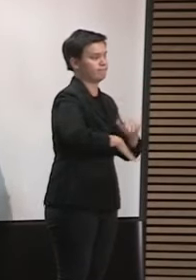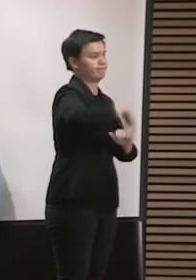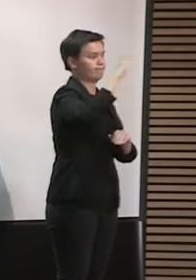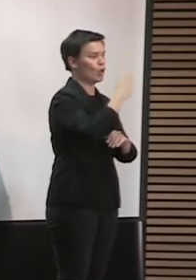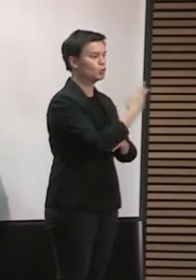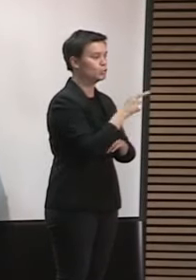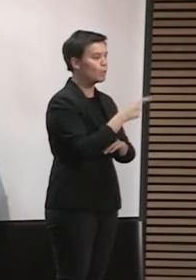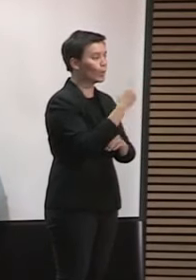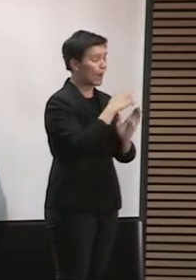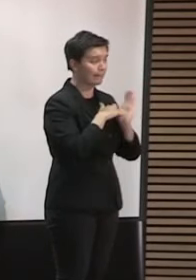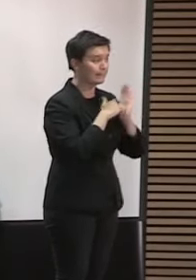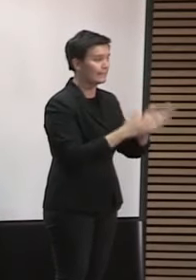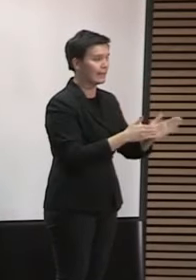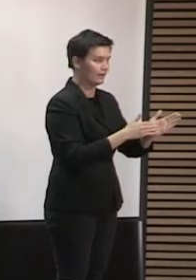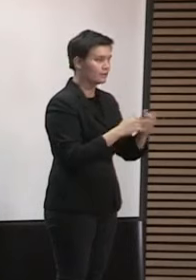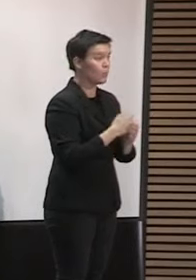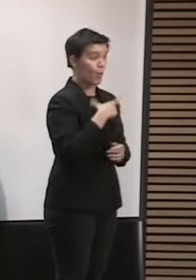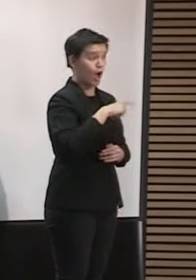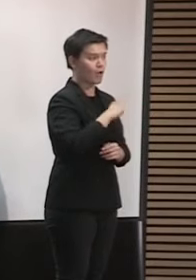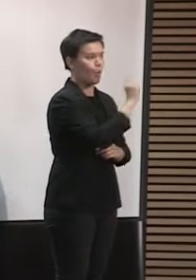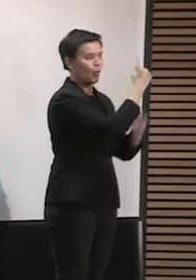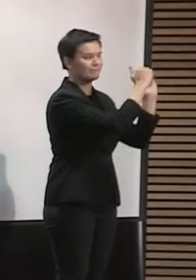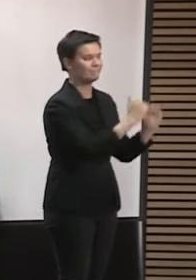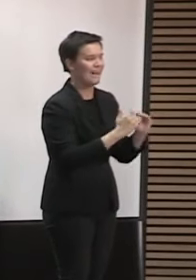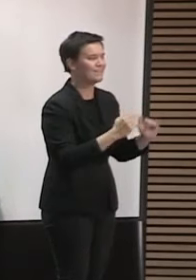we'll check in regularly to lock at what further